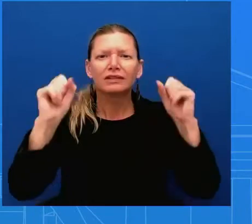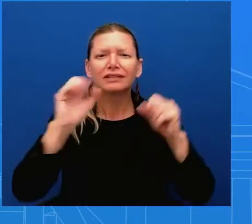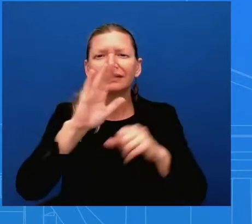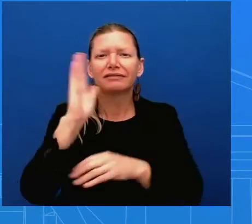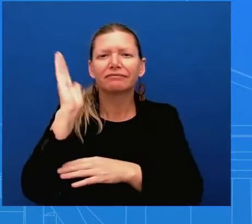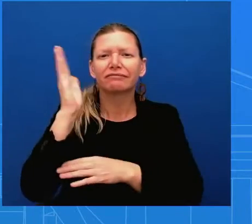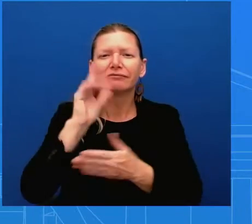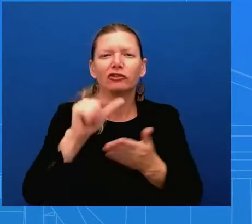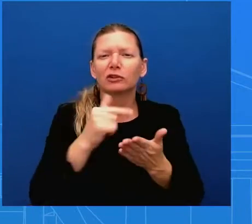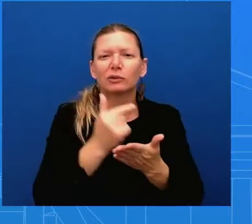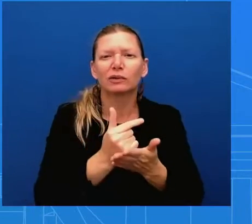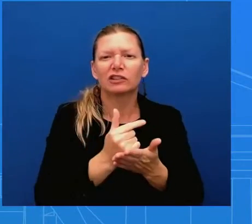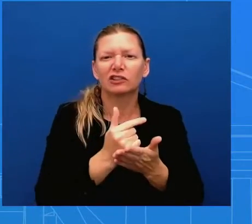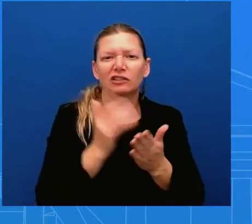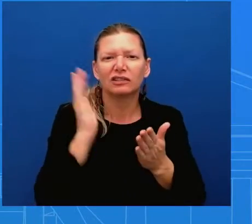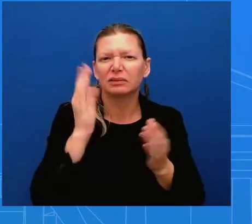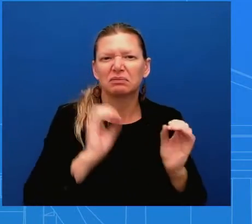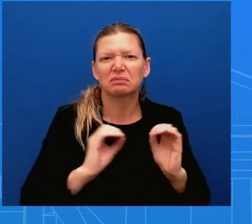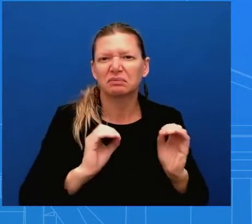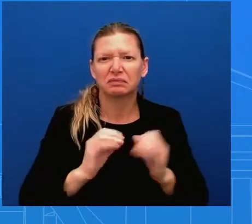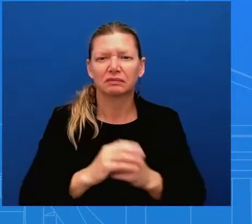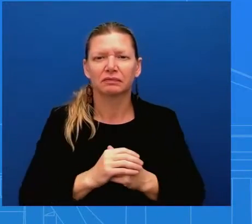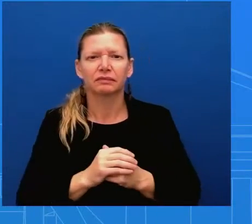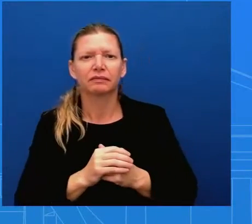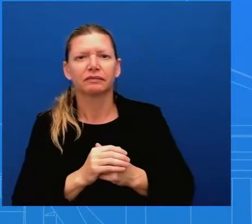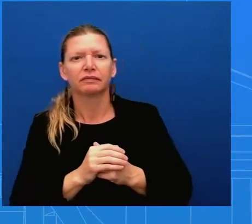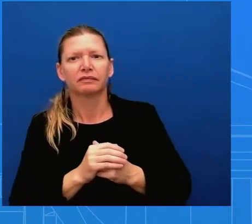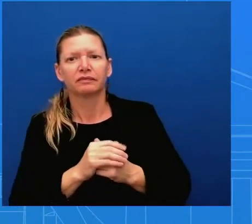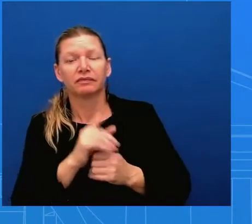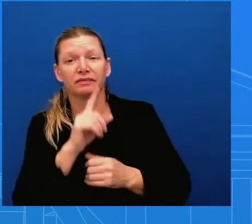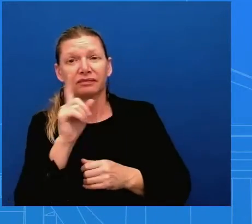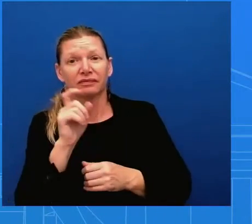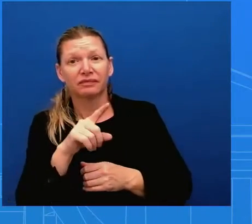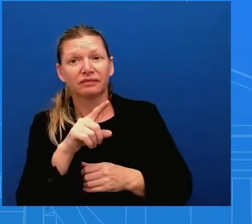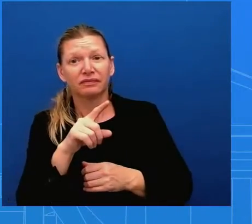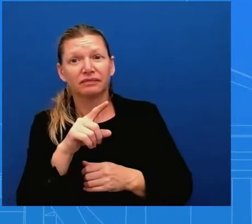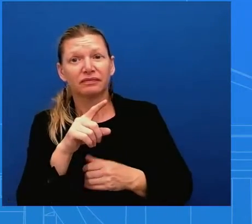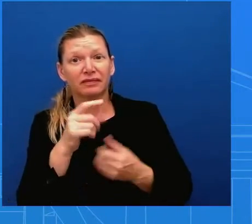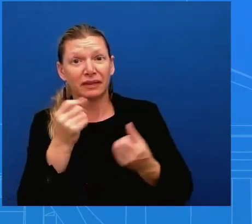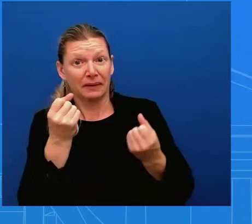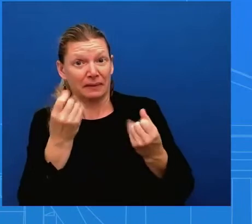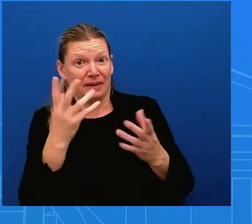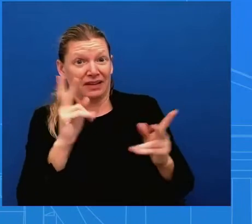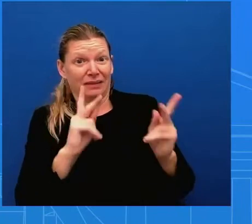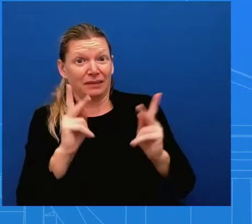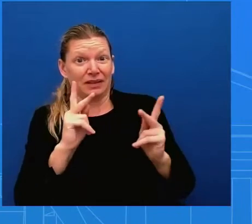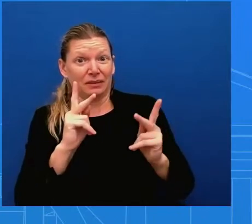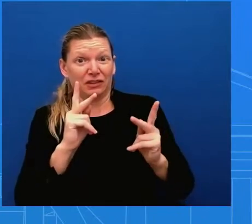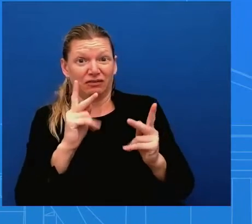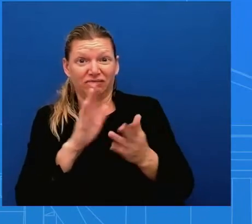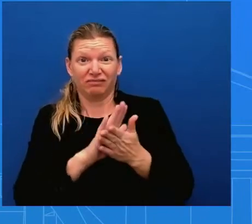on college commencement addresses, as people are turning their backs wearing scarves that represent Palestinians?